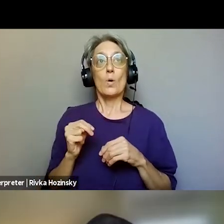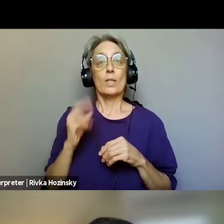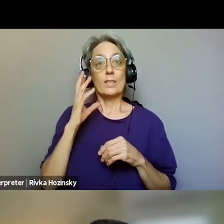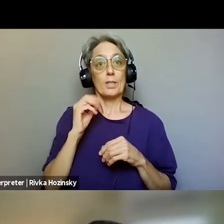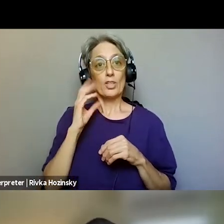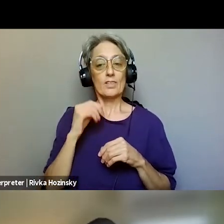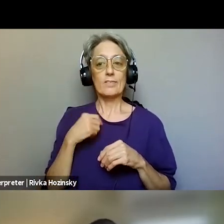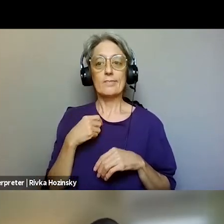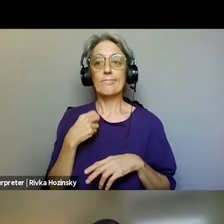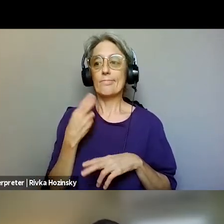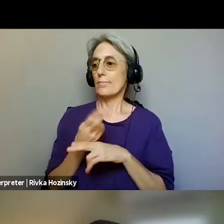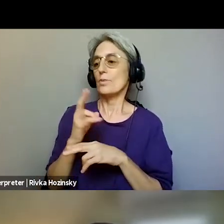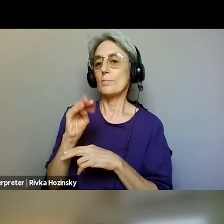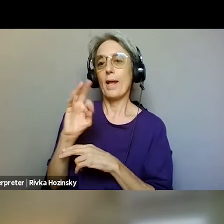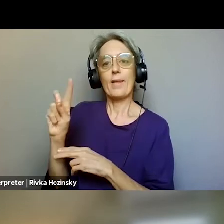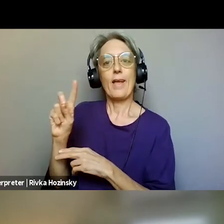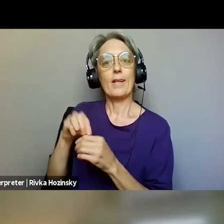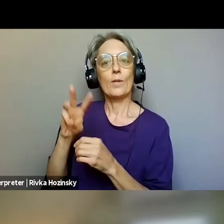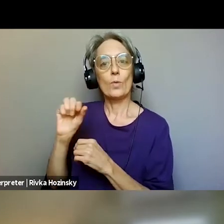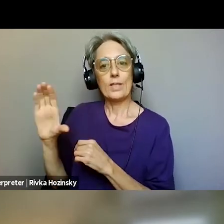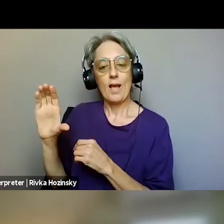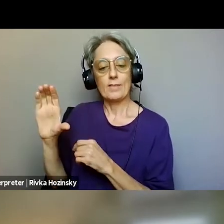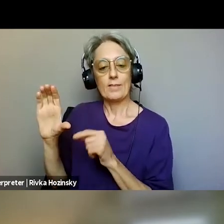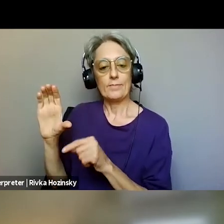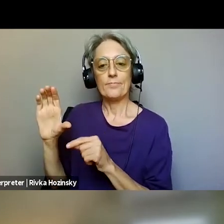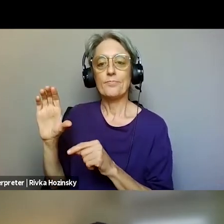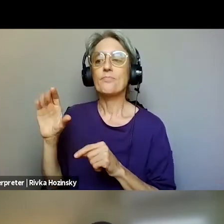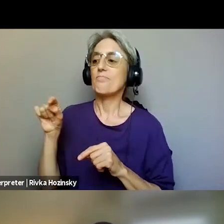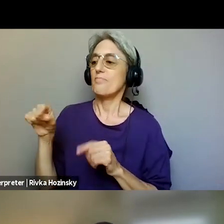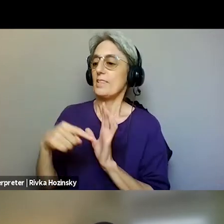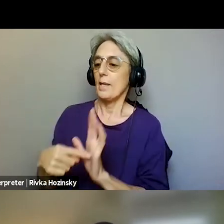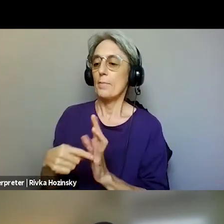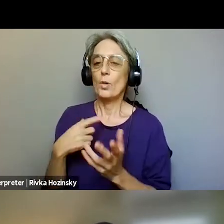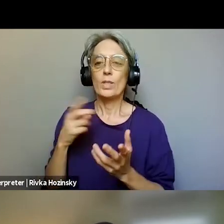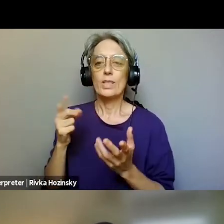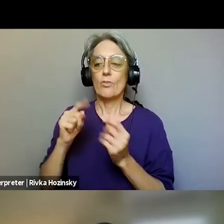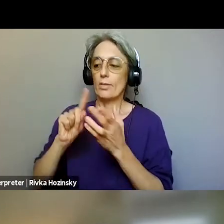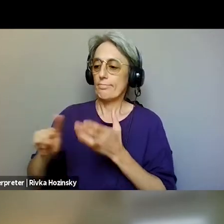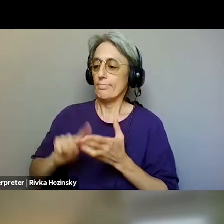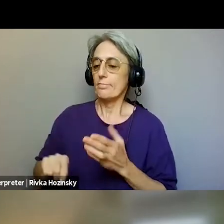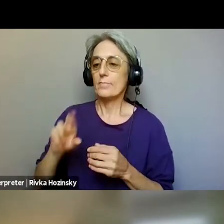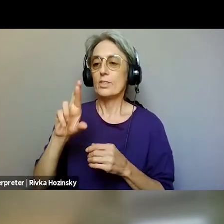data in Wisconsin we tried to look at some racism-related double disparities but